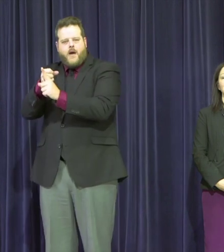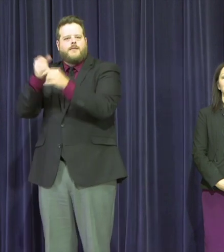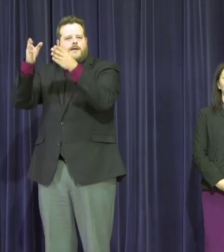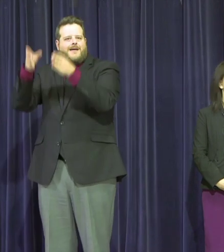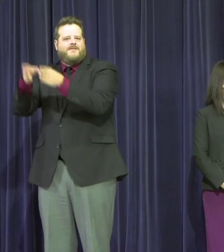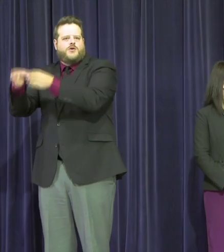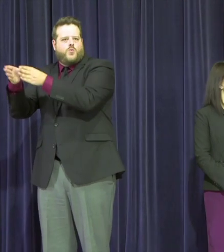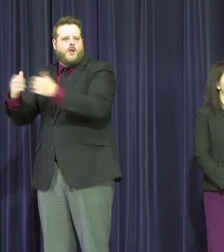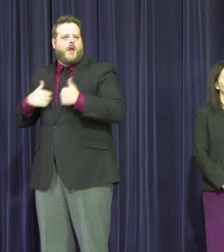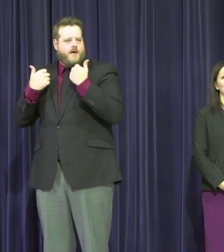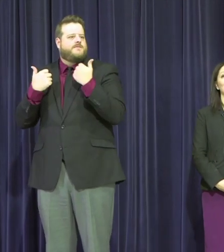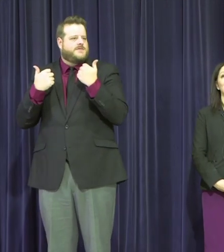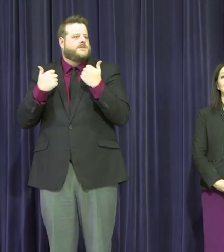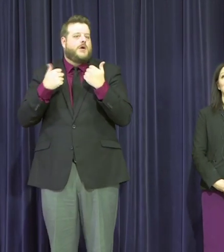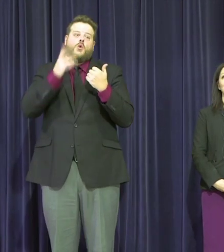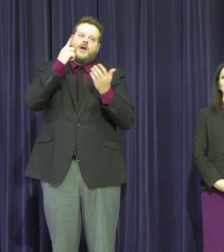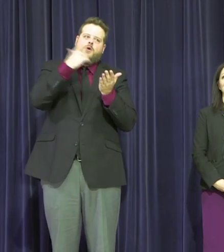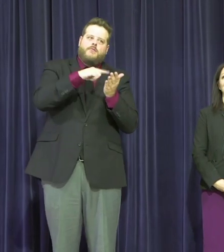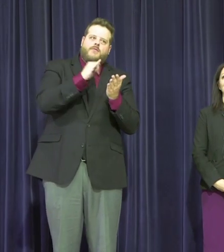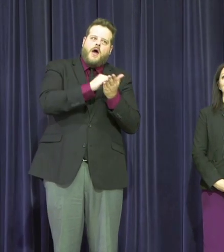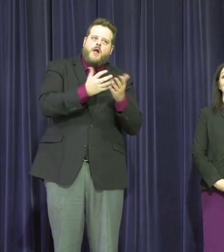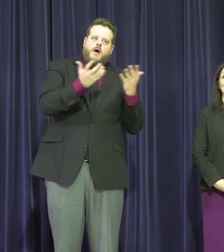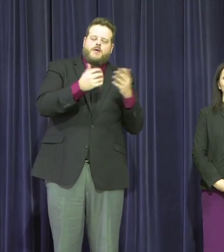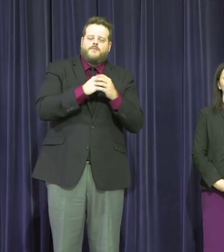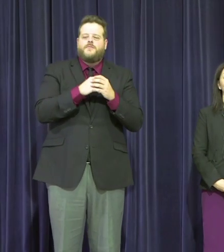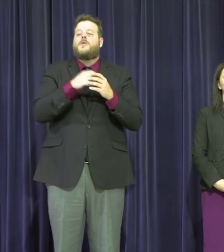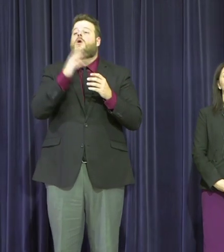So you will hear me say that a lot. You will hear me say "team".